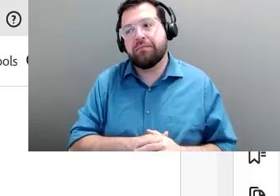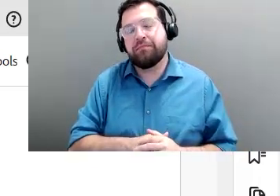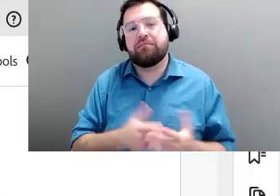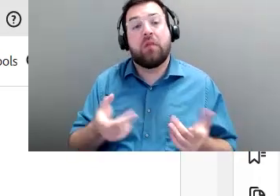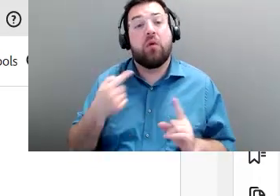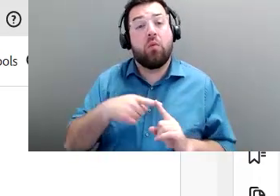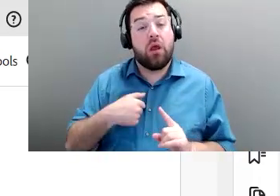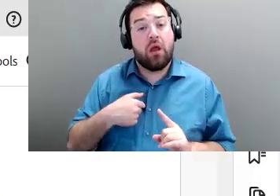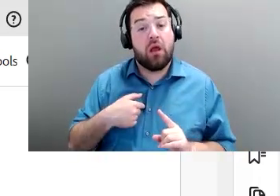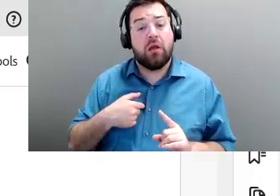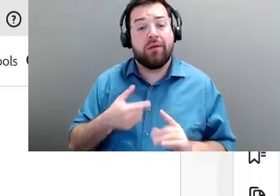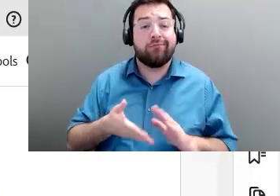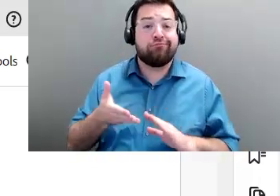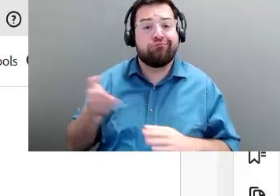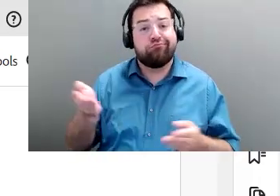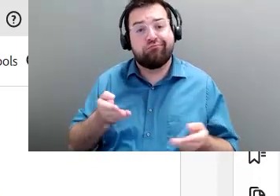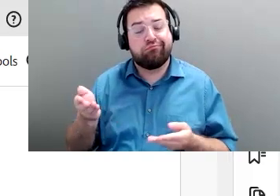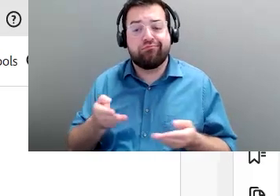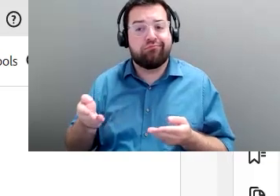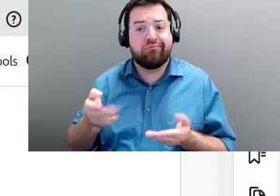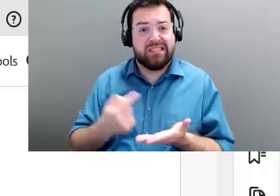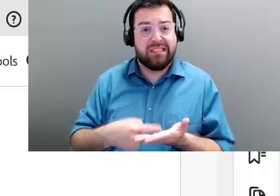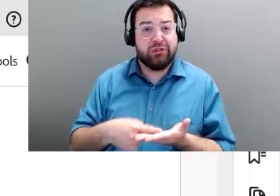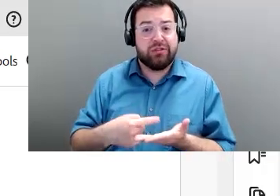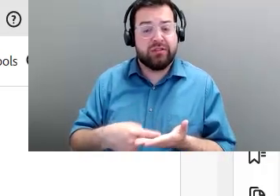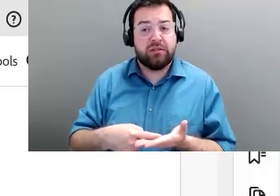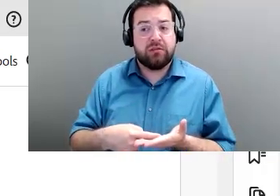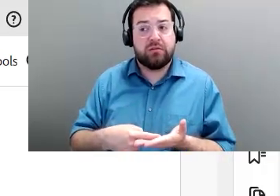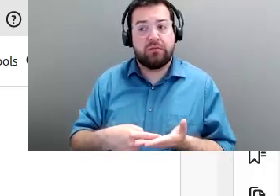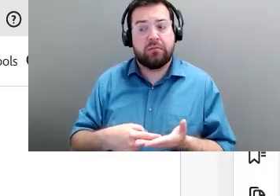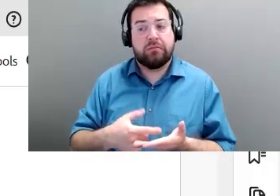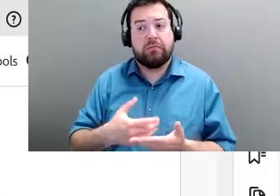you know what I want to do again is, you know, respond to students